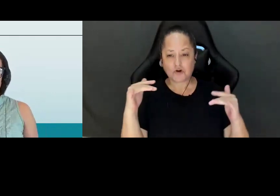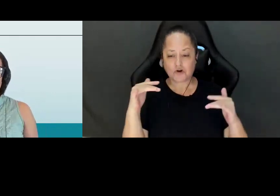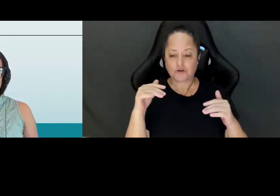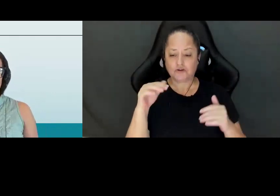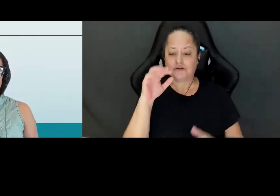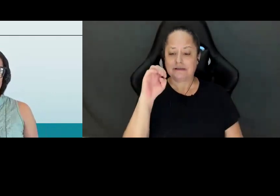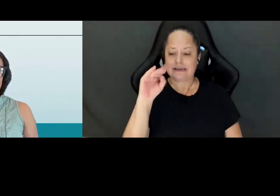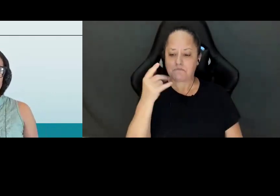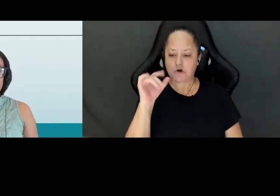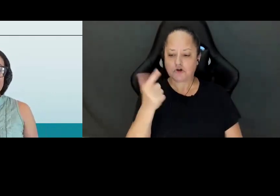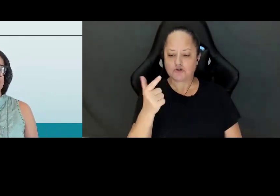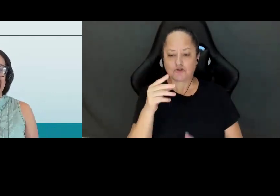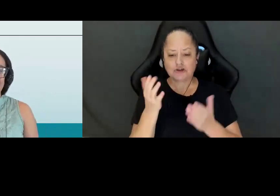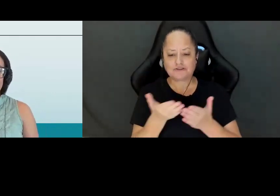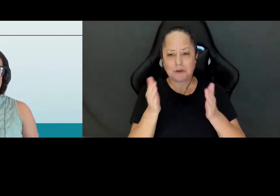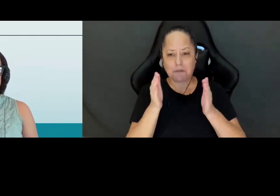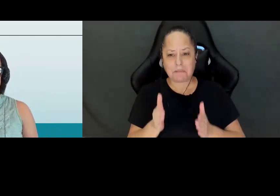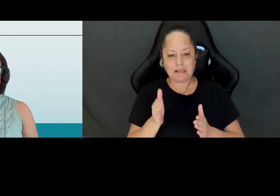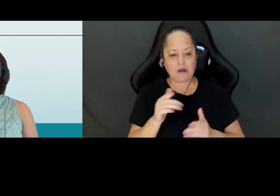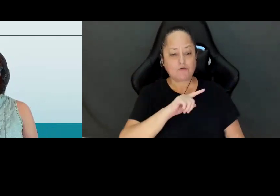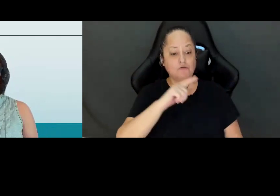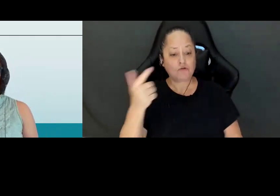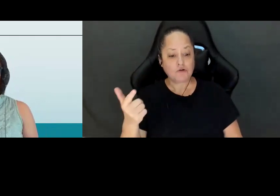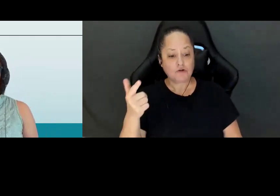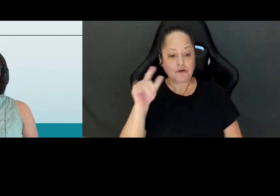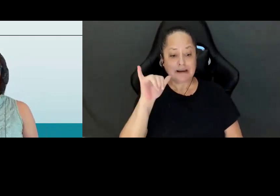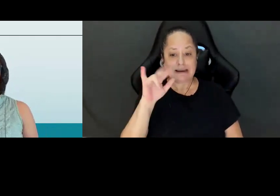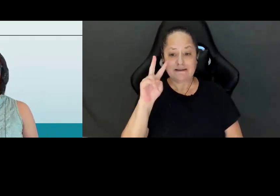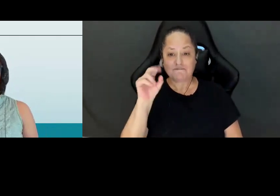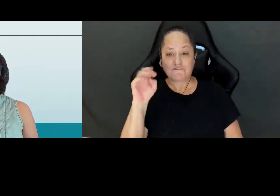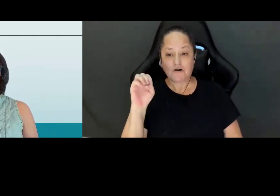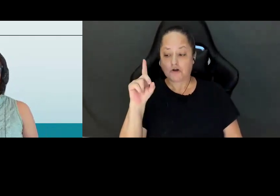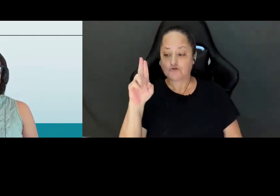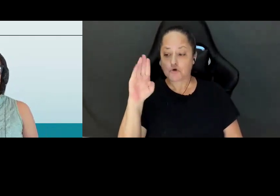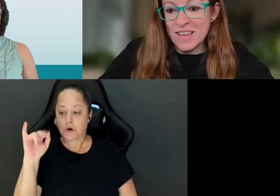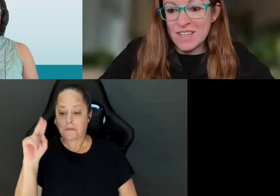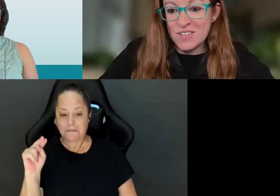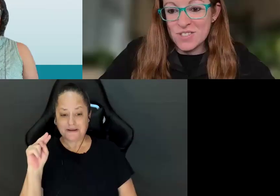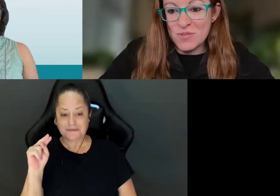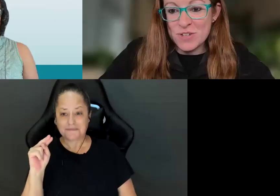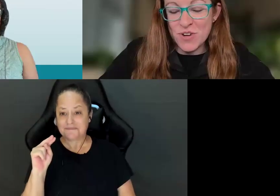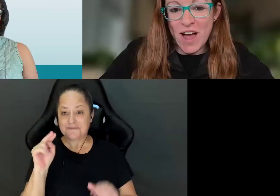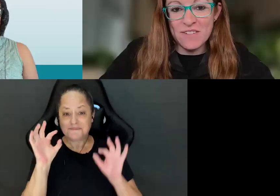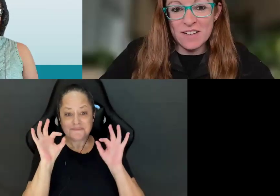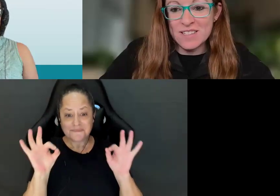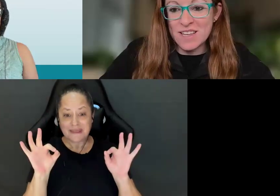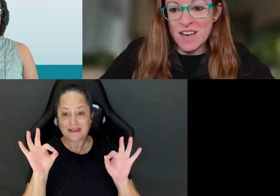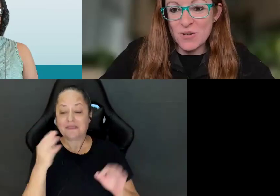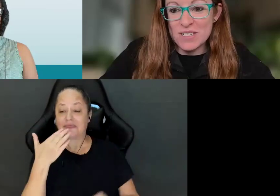Great. Thank you so much for having us.